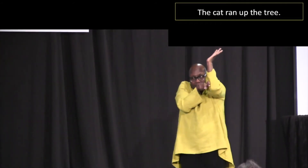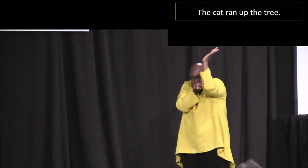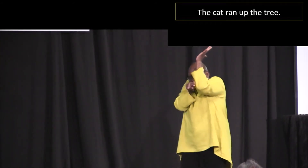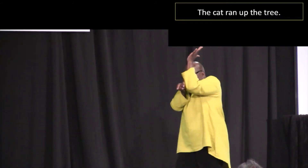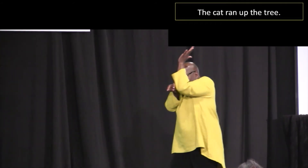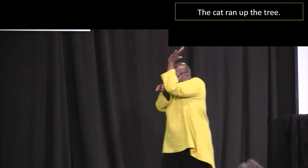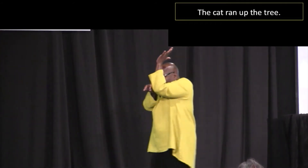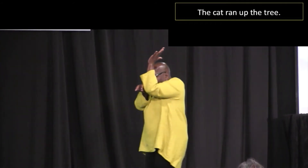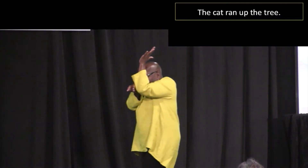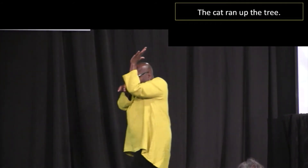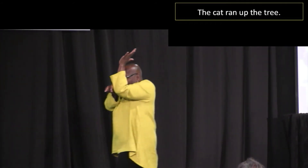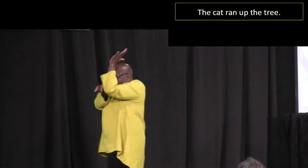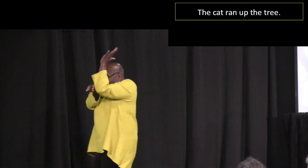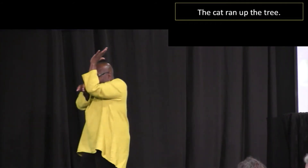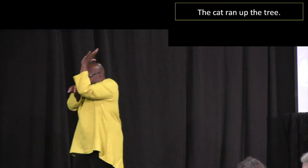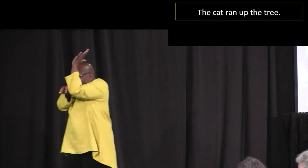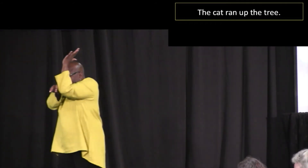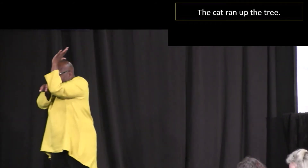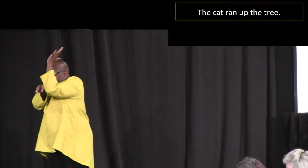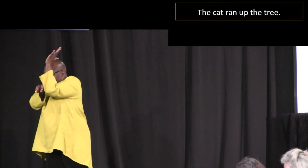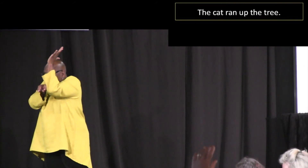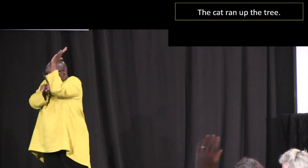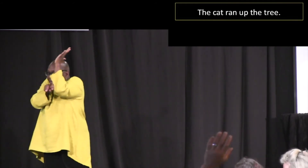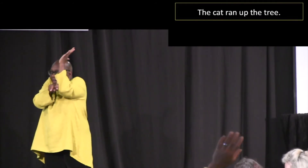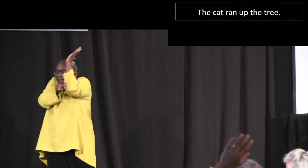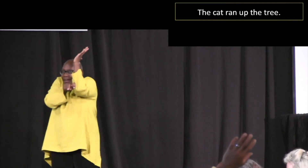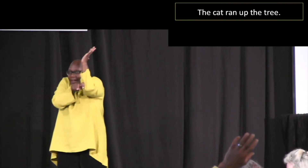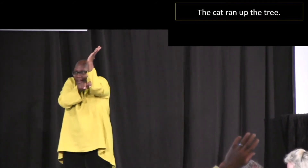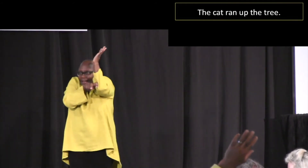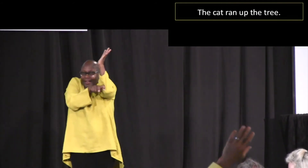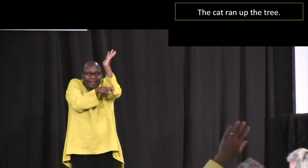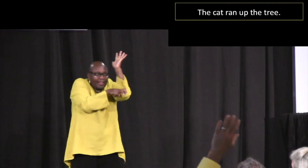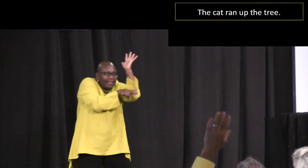Most of you. I knew that already.